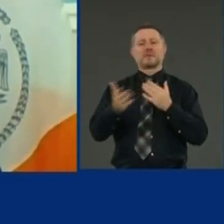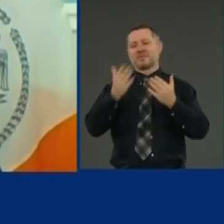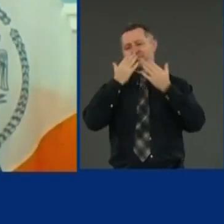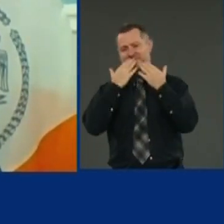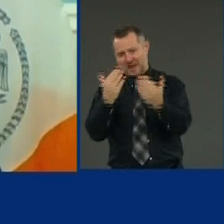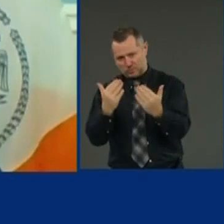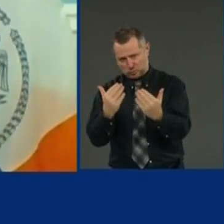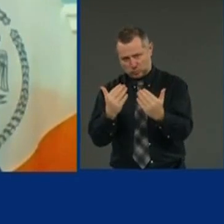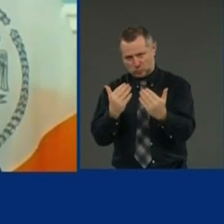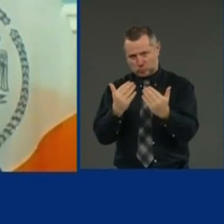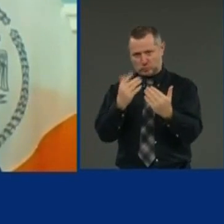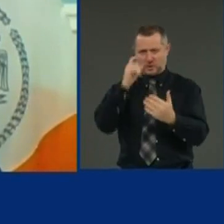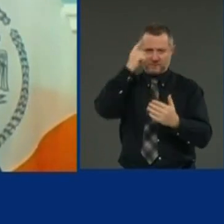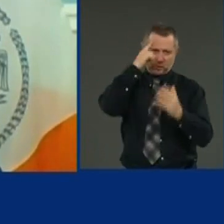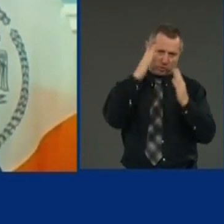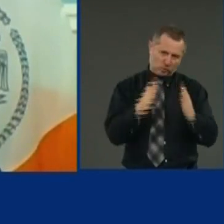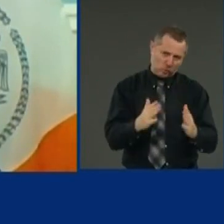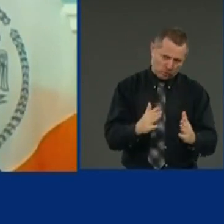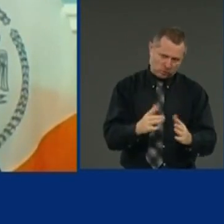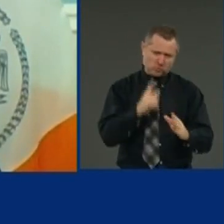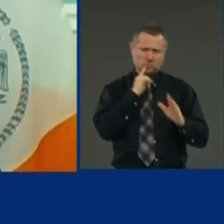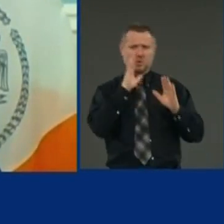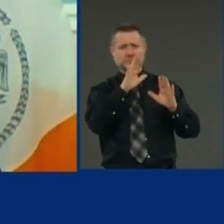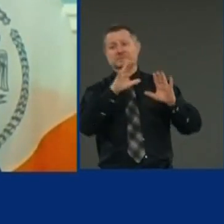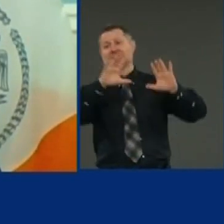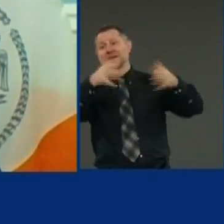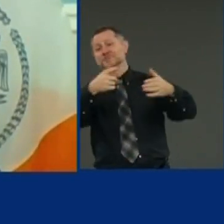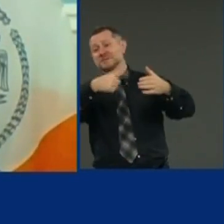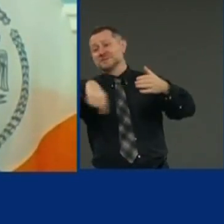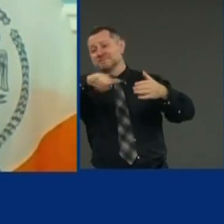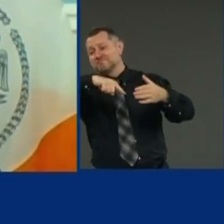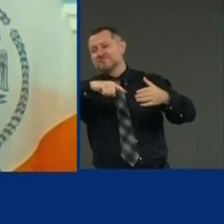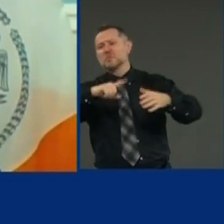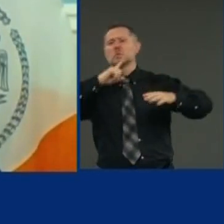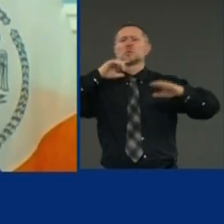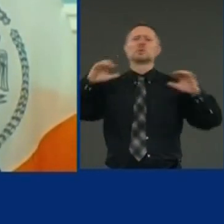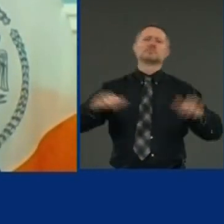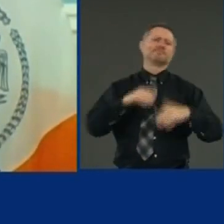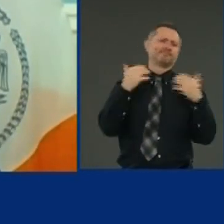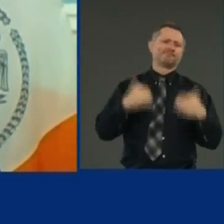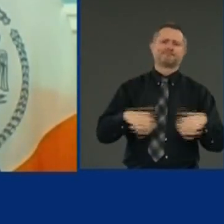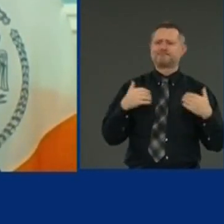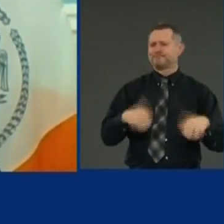THINK WE ALL LOOK A LITTLE LESS THAN IDEALLY LATELY. THANK YOU. YOU DON'T WANT SAY FIRST OF ALL,